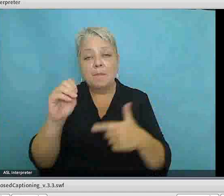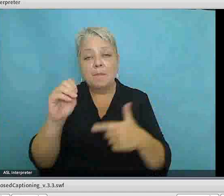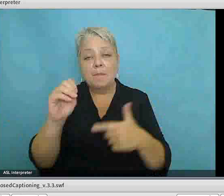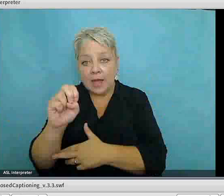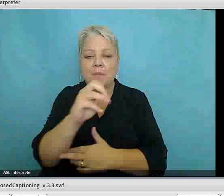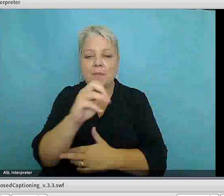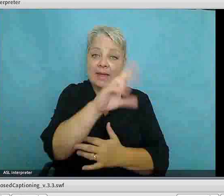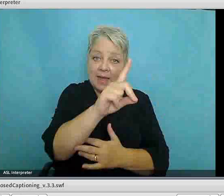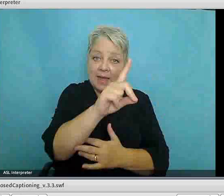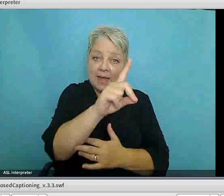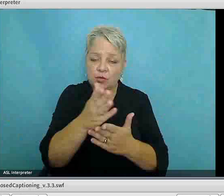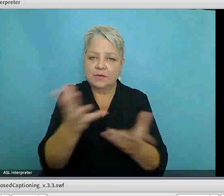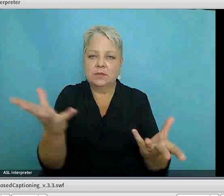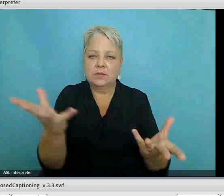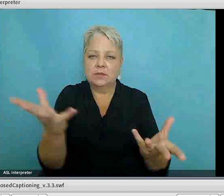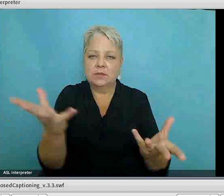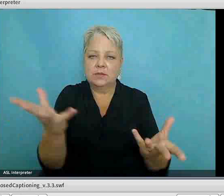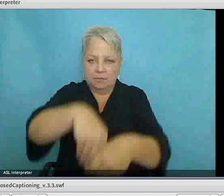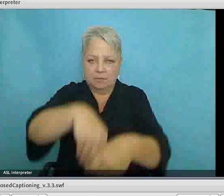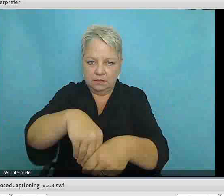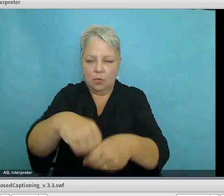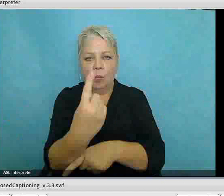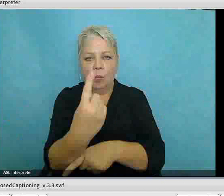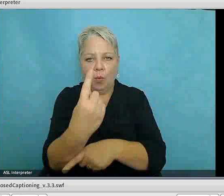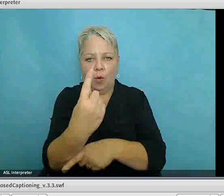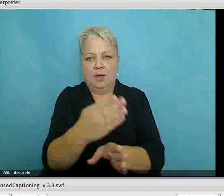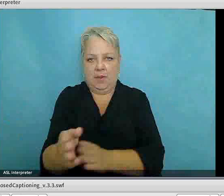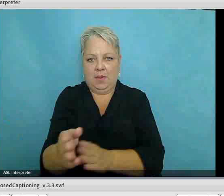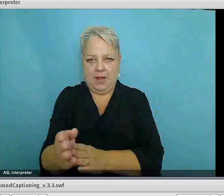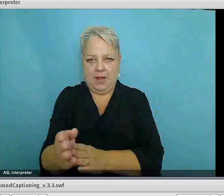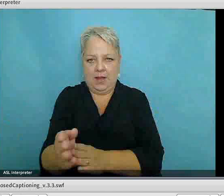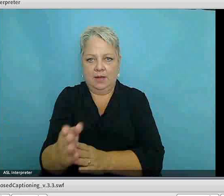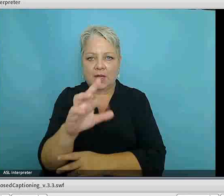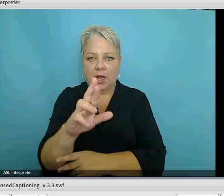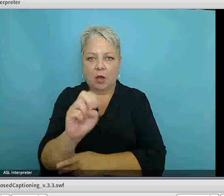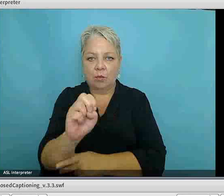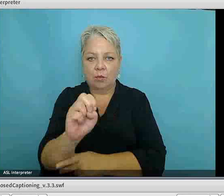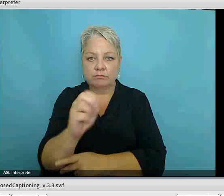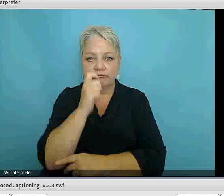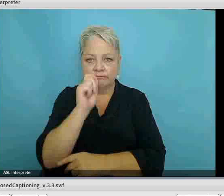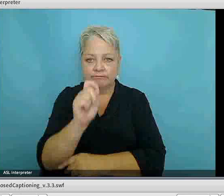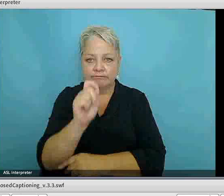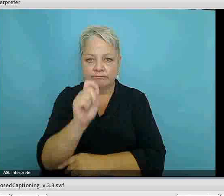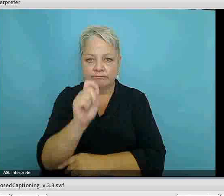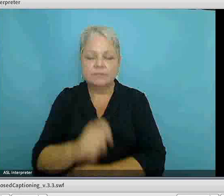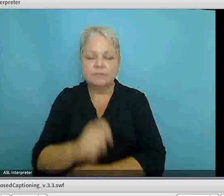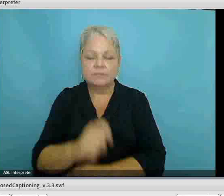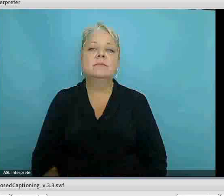Can people have community supports while they're also in the nursing home?